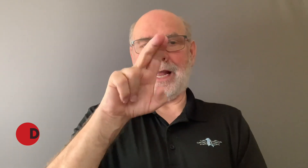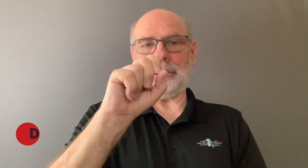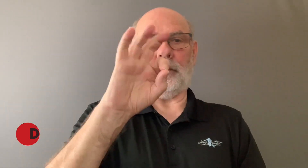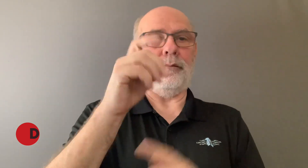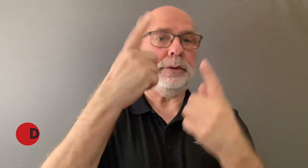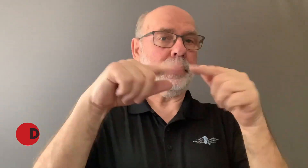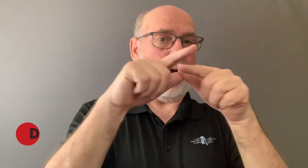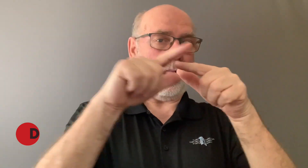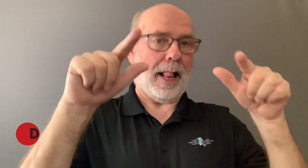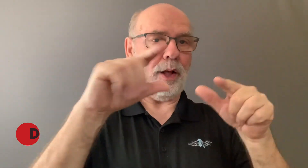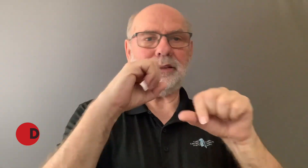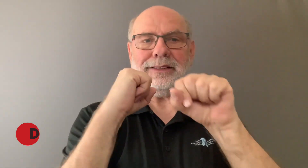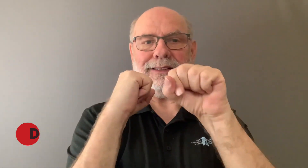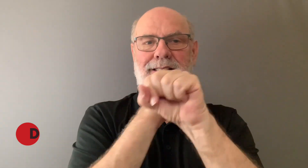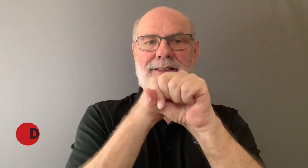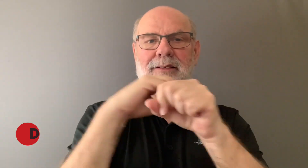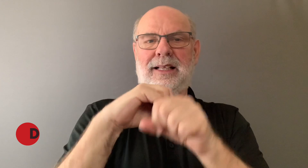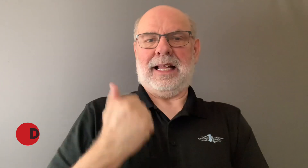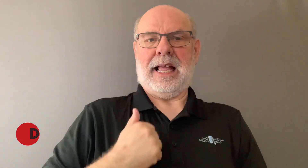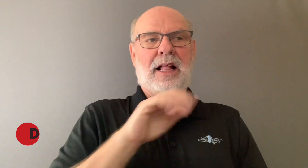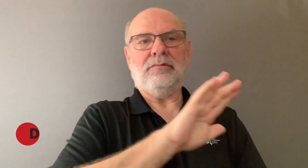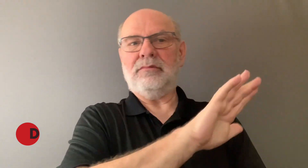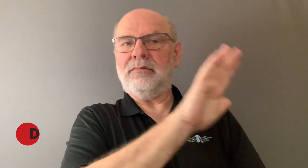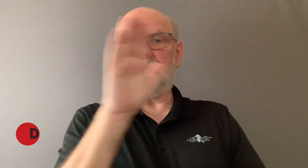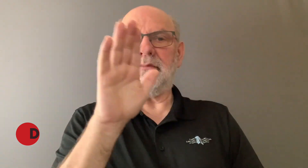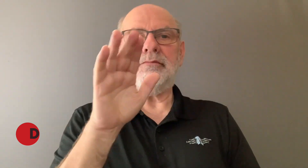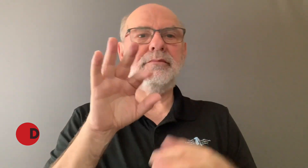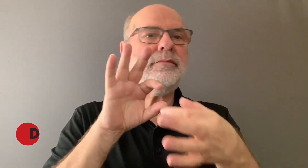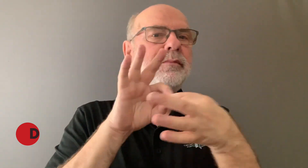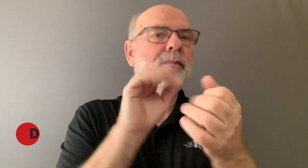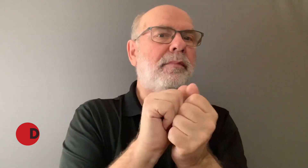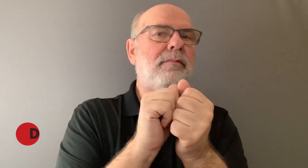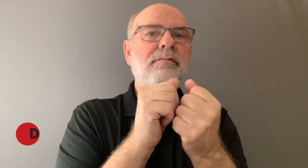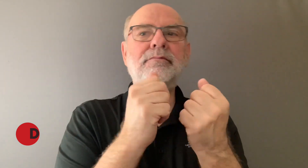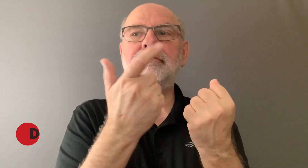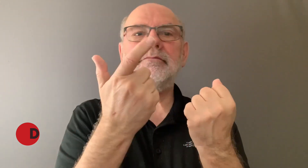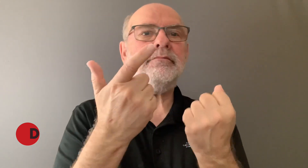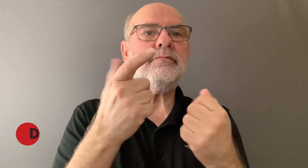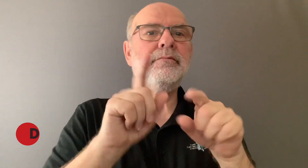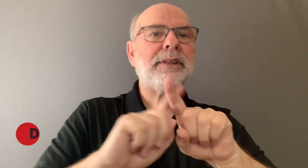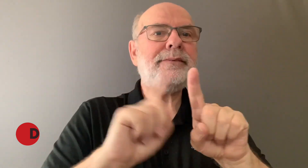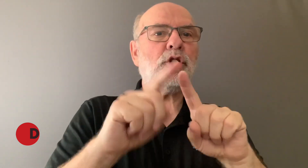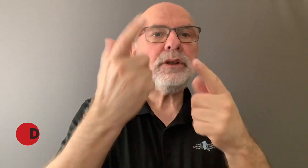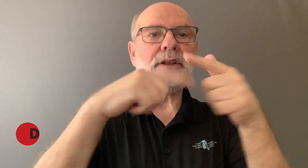of Sign Language Statistics in Canada". It reports on different